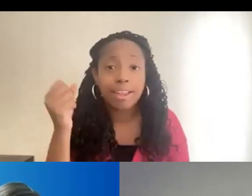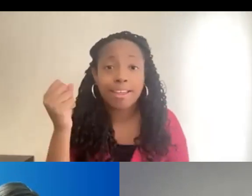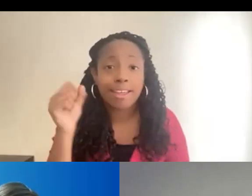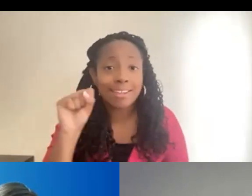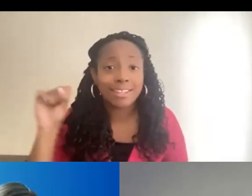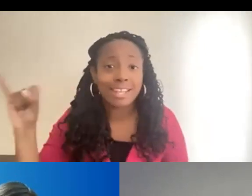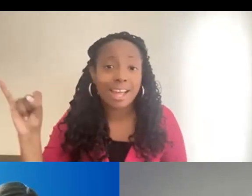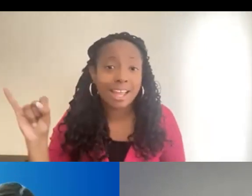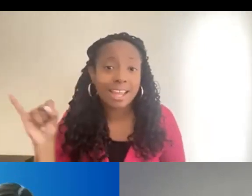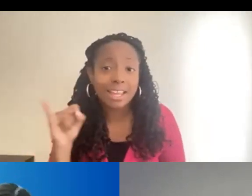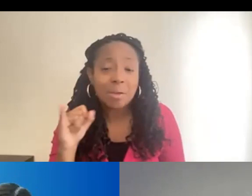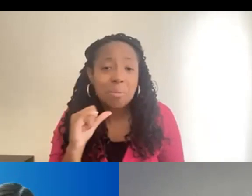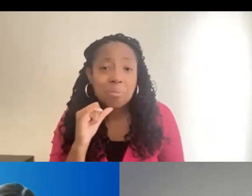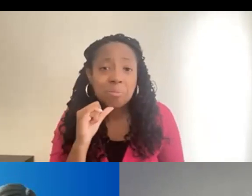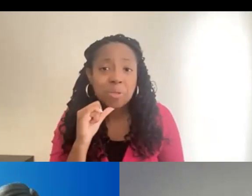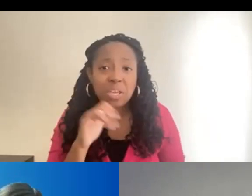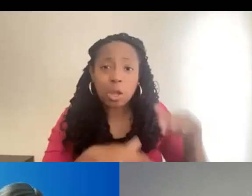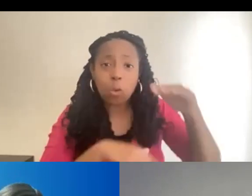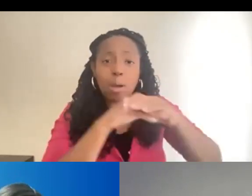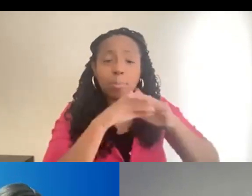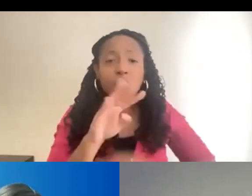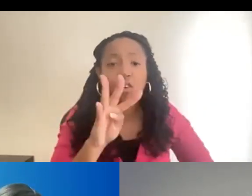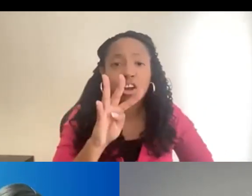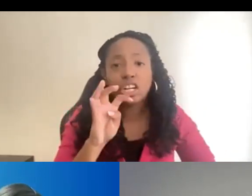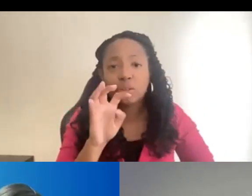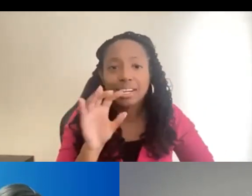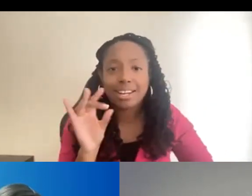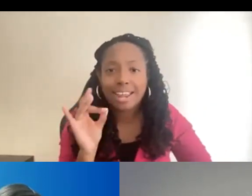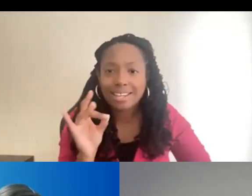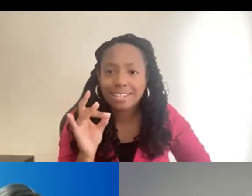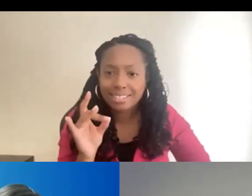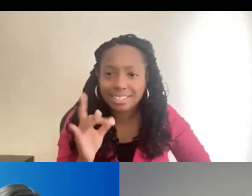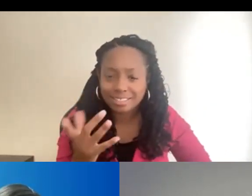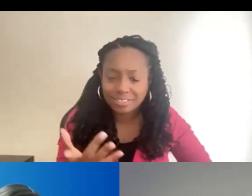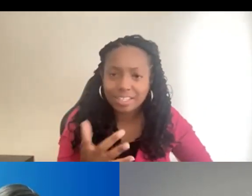you can no longer contribute to them however I stress the and probably Craig would have stress